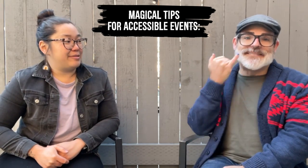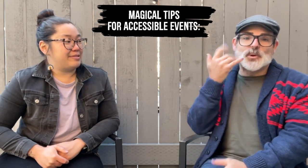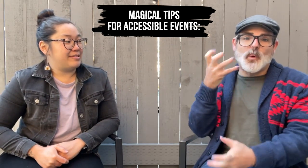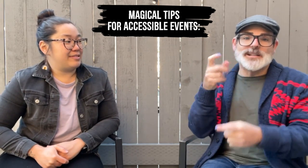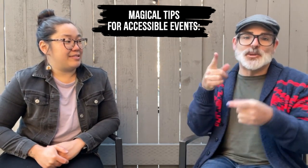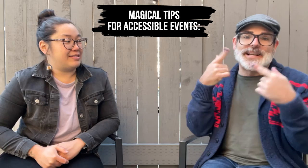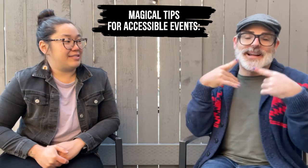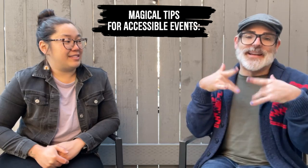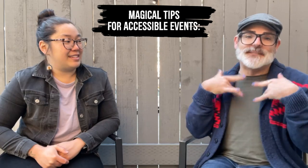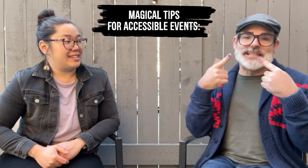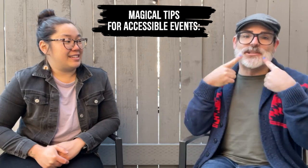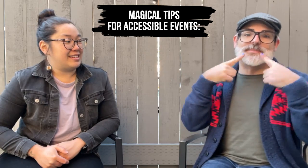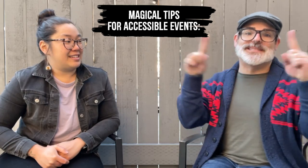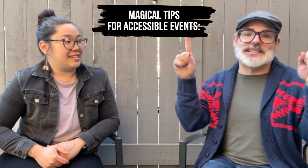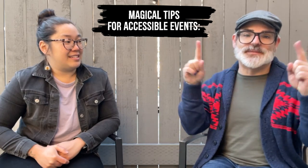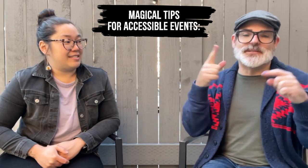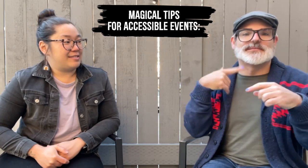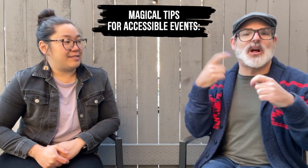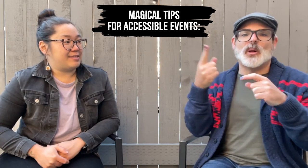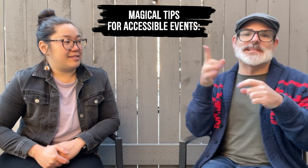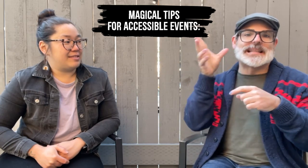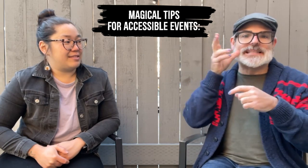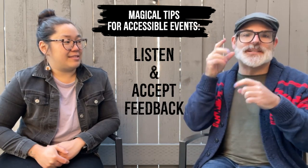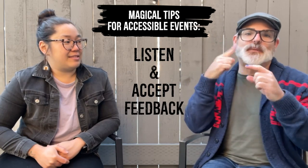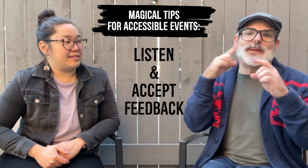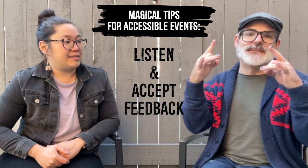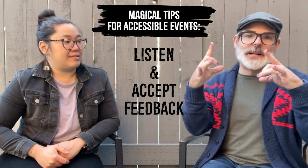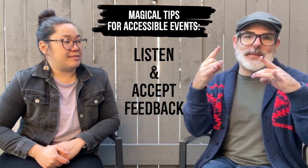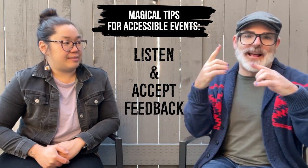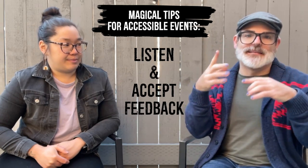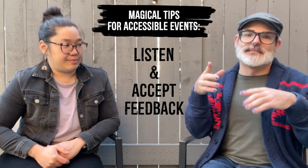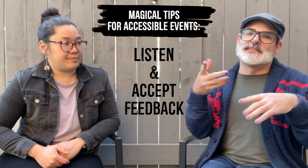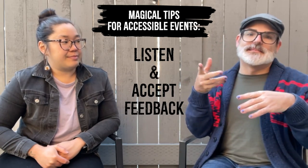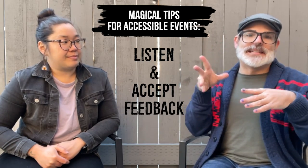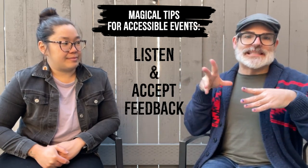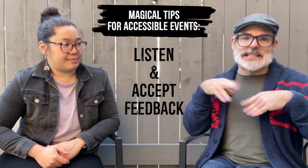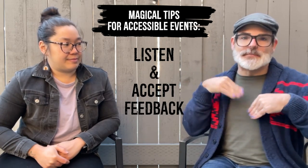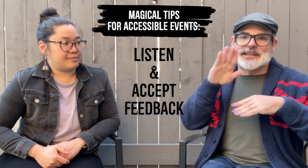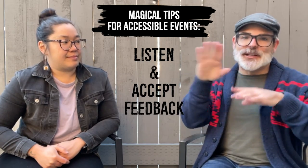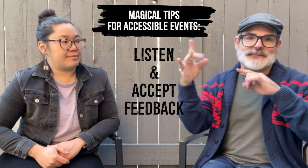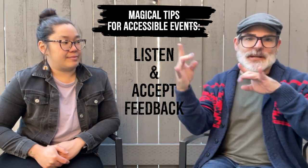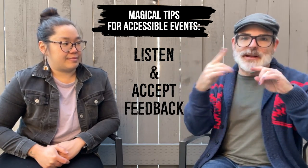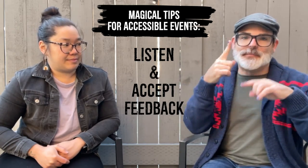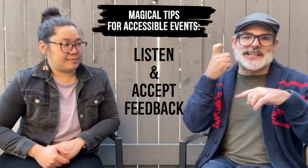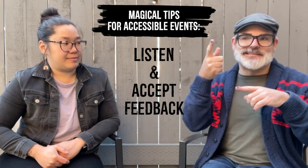If you want your events to be successful, always listen and accept feedback.